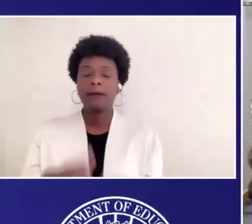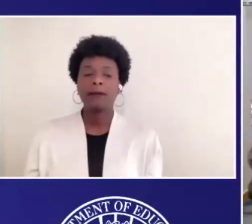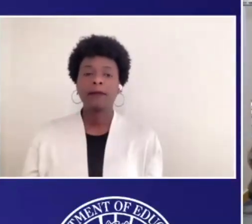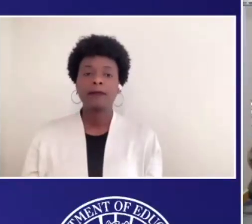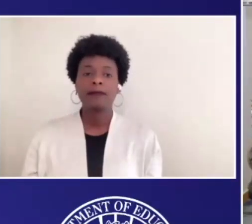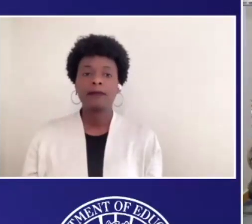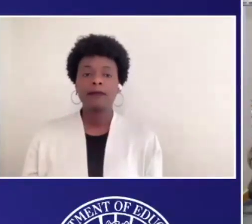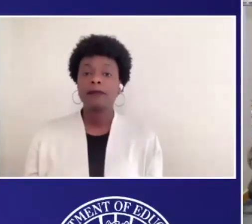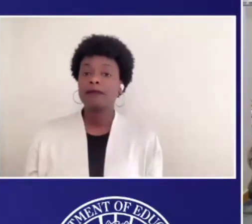All right.